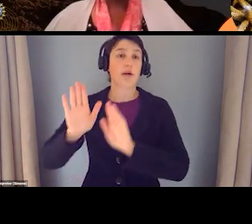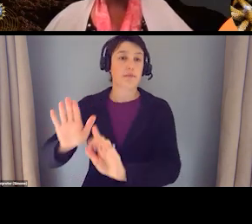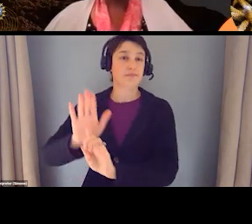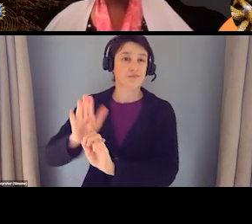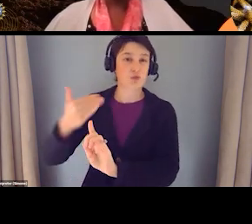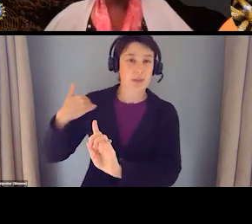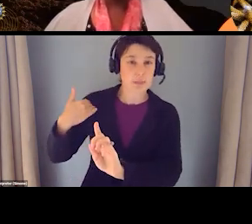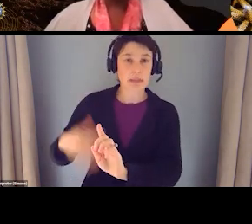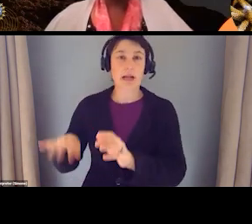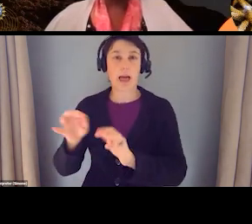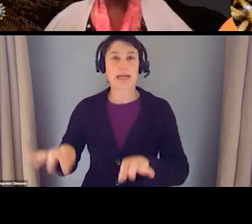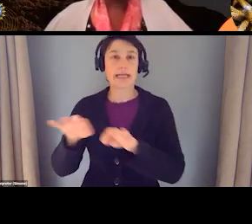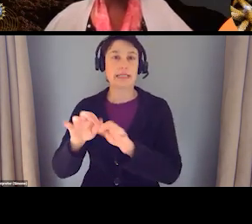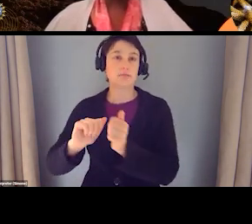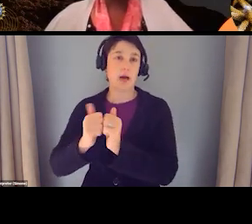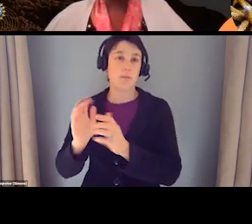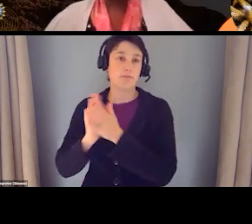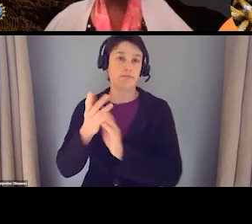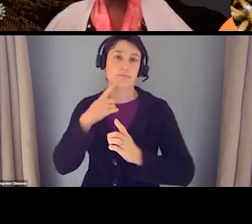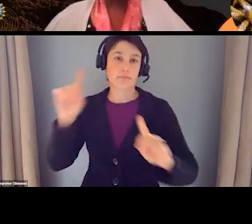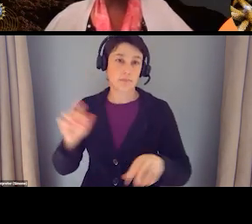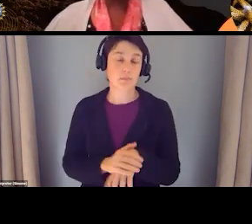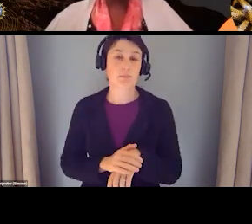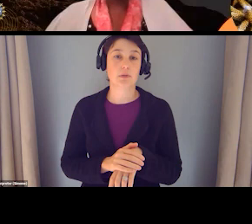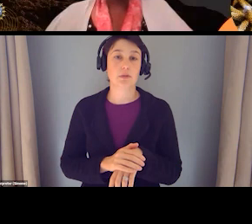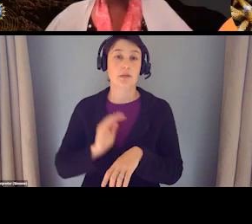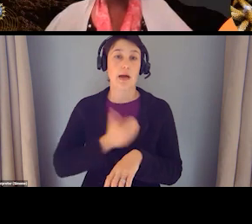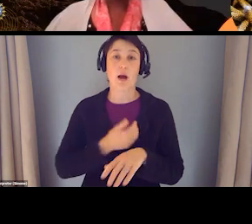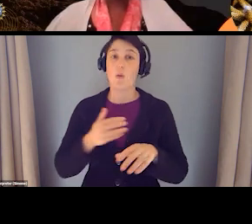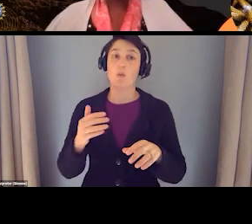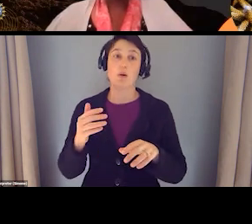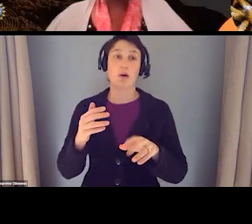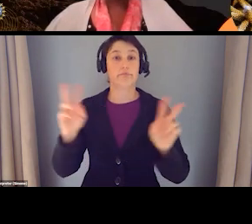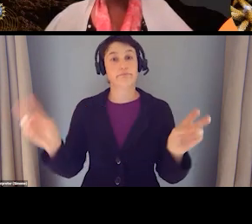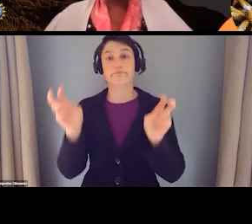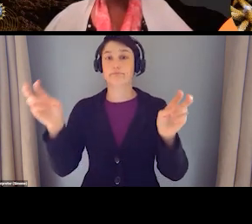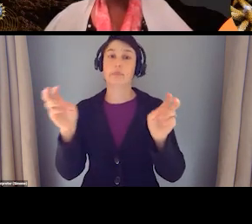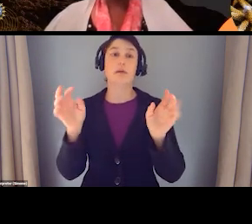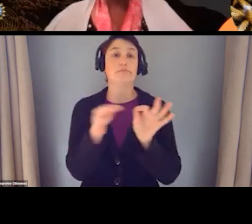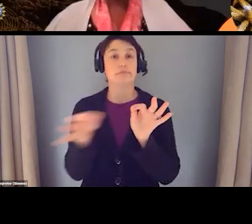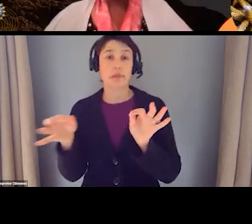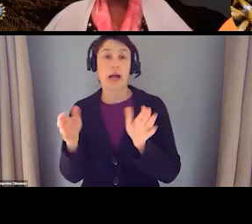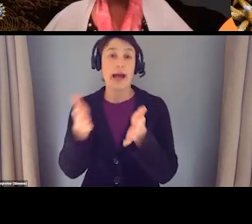Also in DGA is "Ask Early, Ask Often". Next slide.